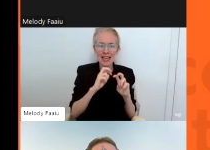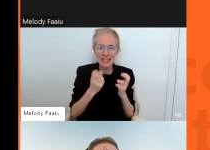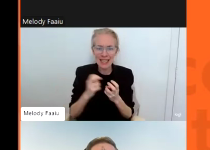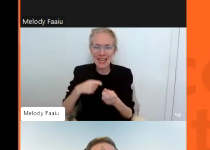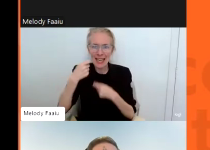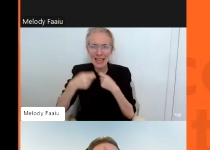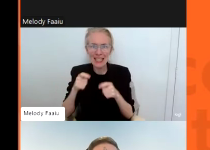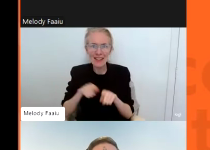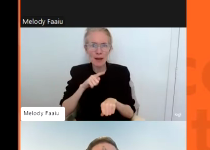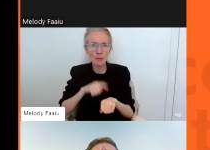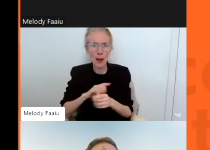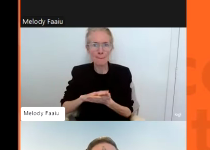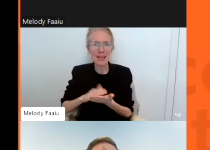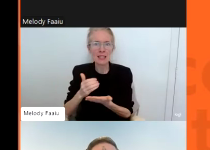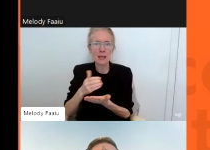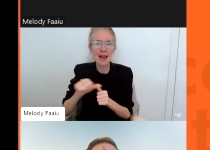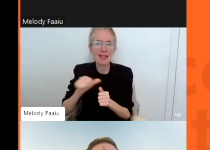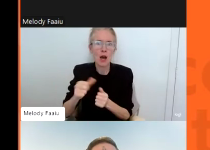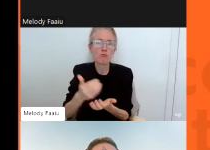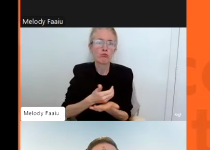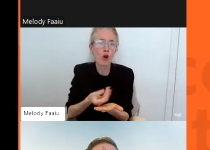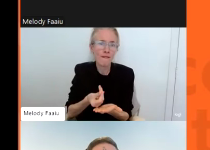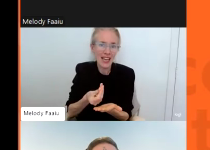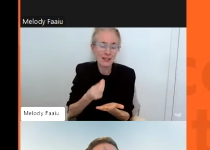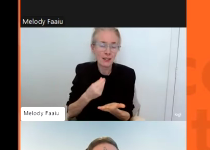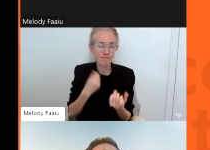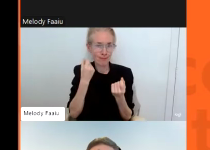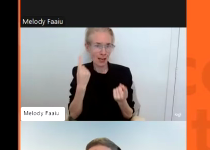that's a reasonable attitude from their point of view because they're